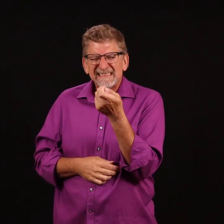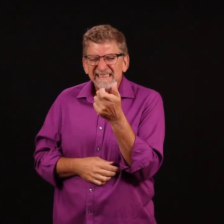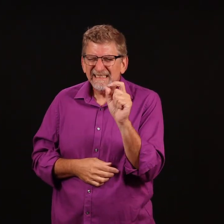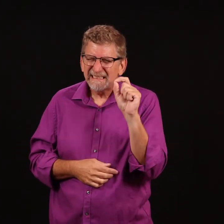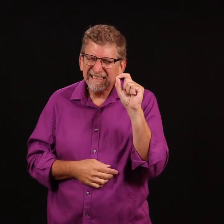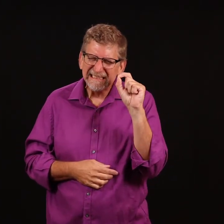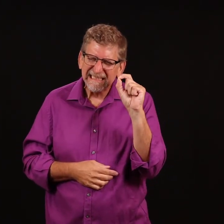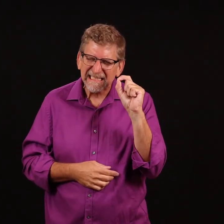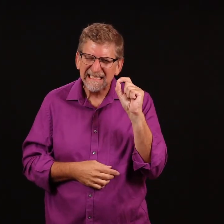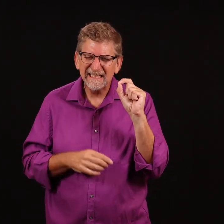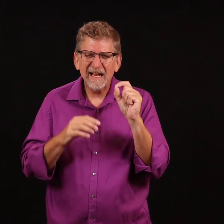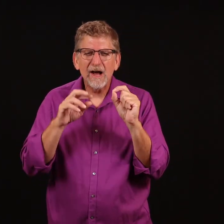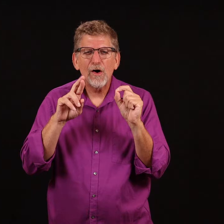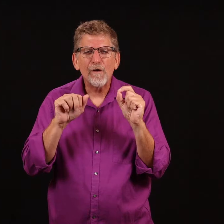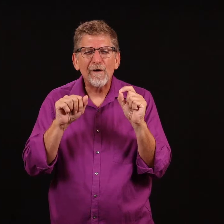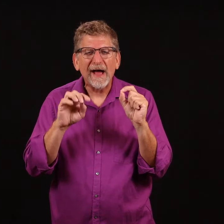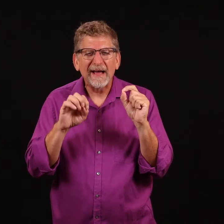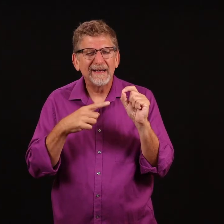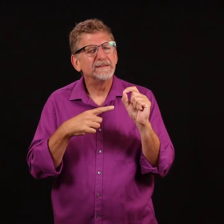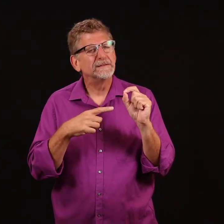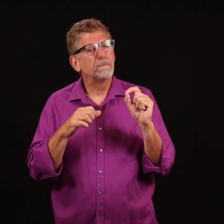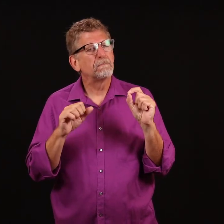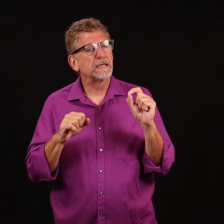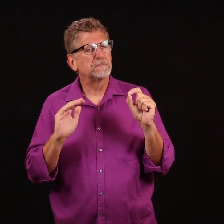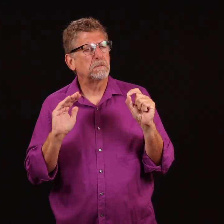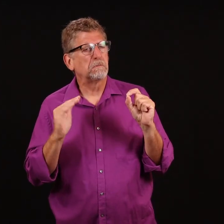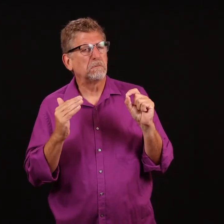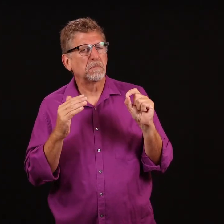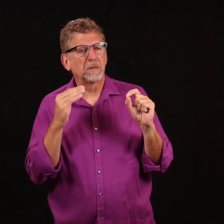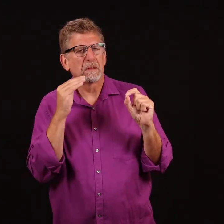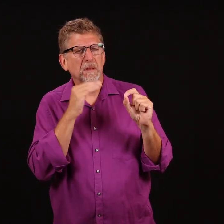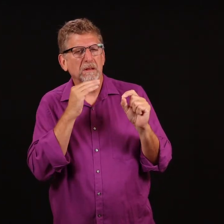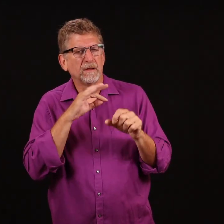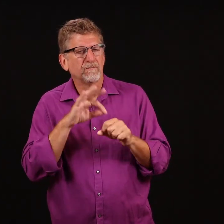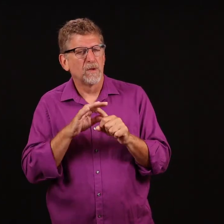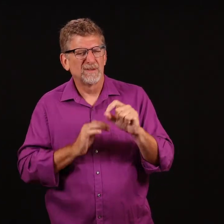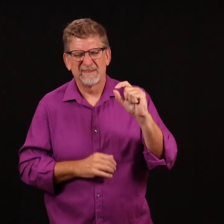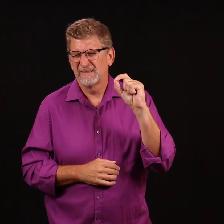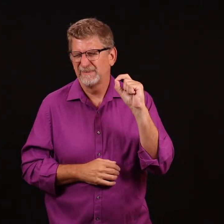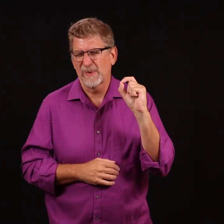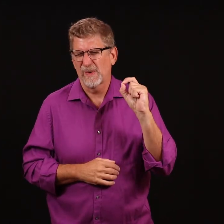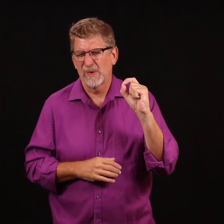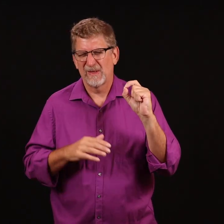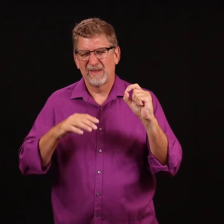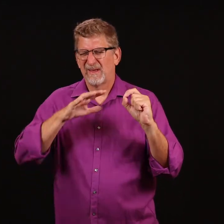there is a rare possibility of being able to skew the election or commit fraud.